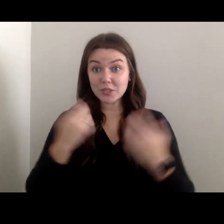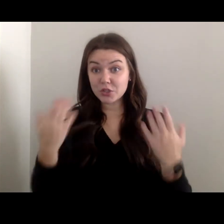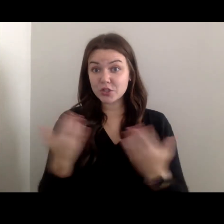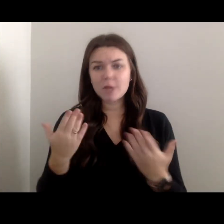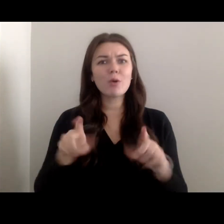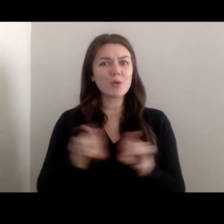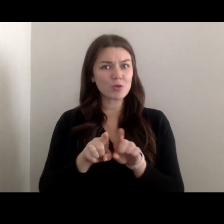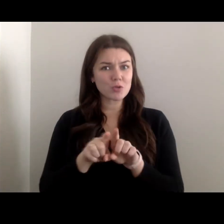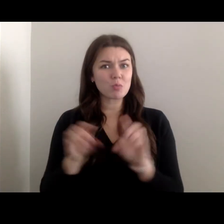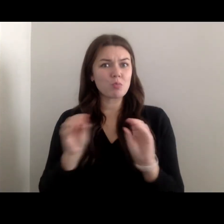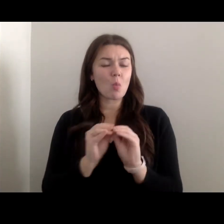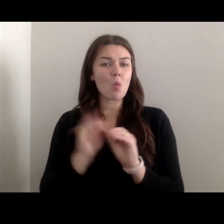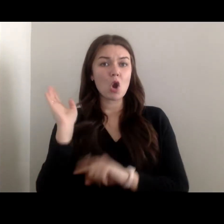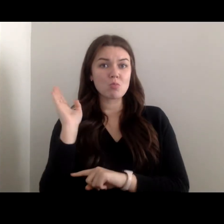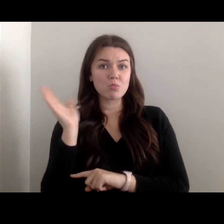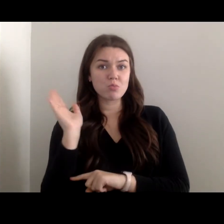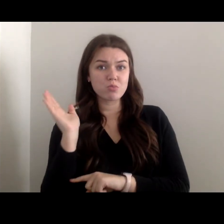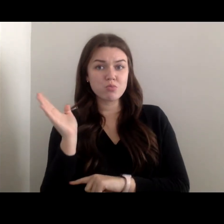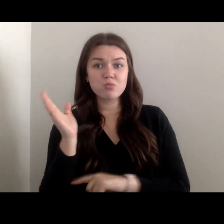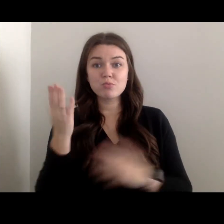So maybe we should go on to our next section.